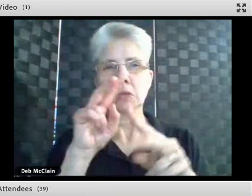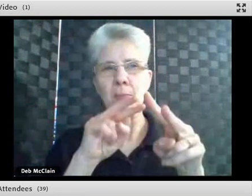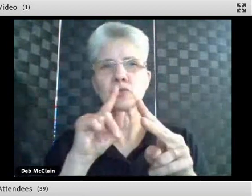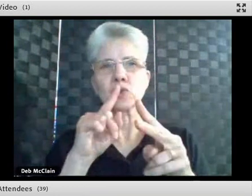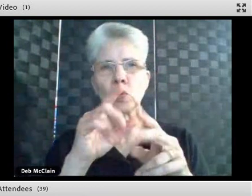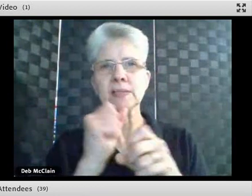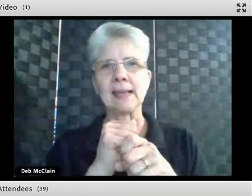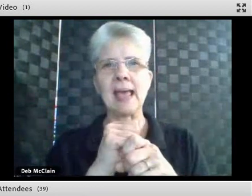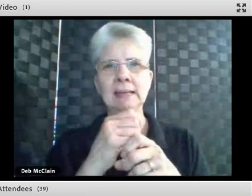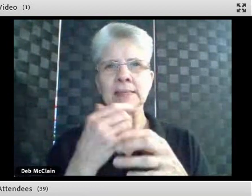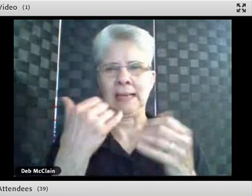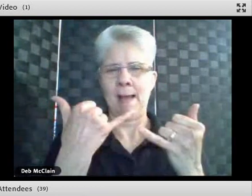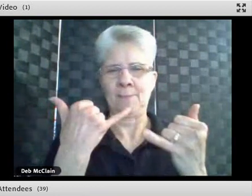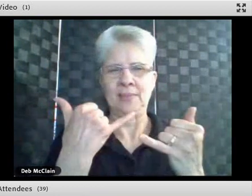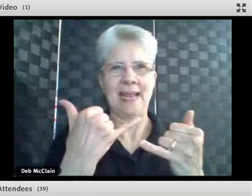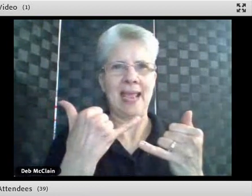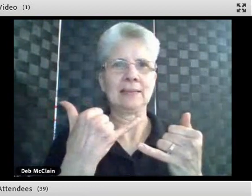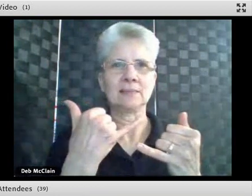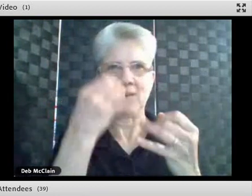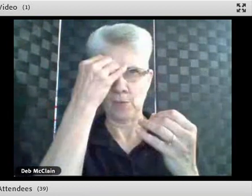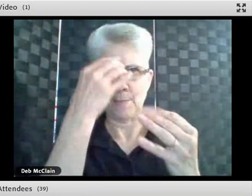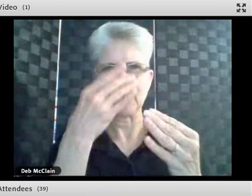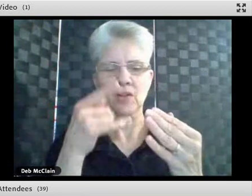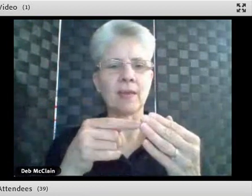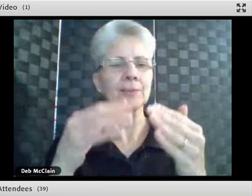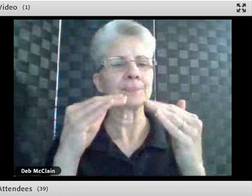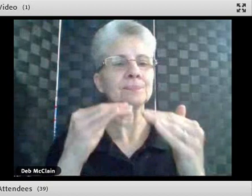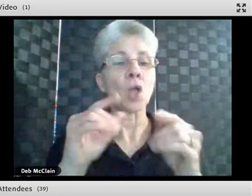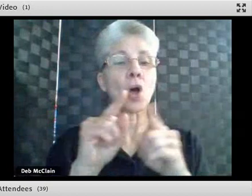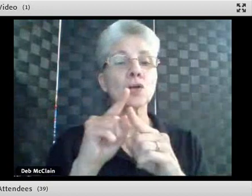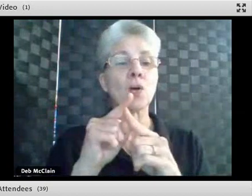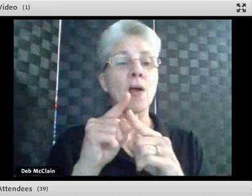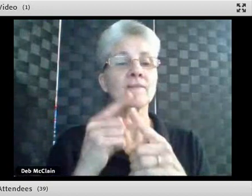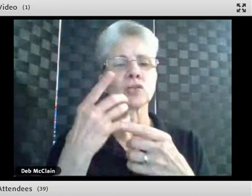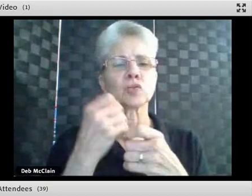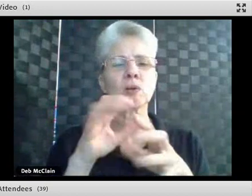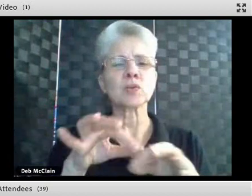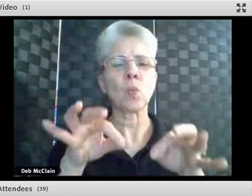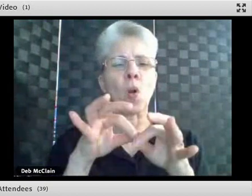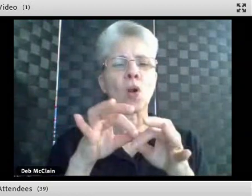to get up-to-date information from there. I also have here the Trustworthy Repositories